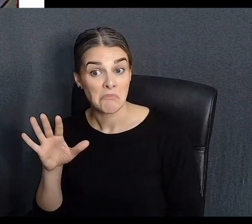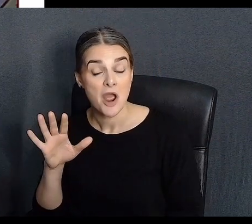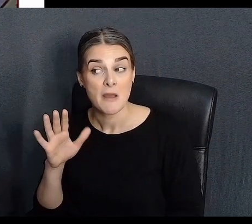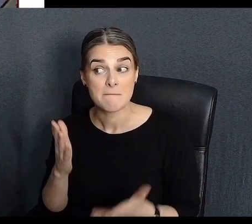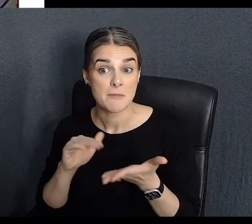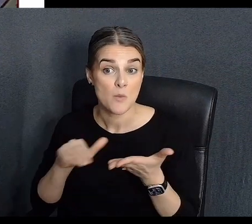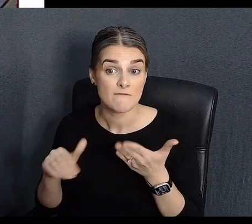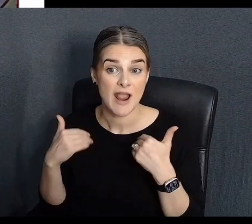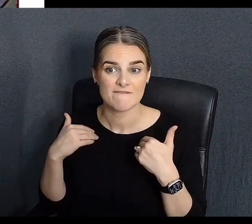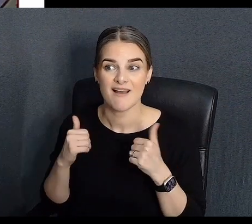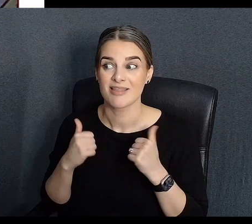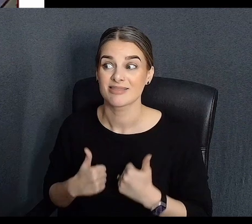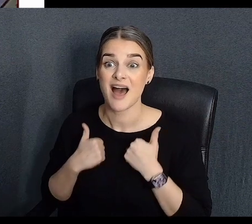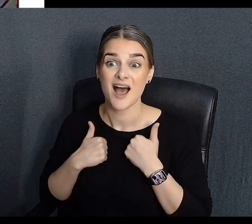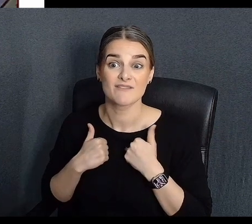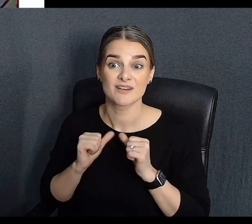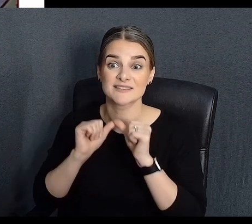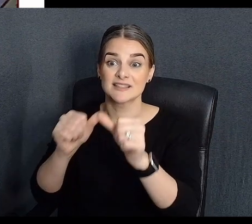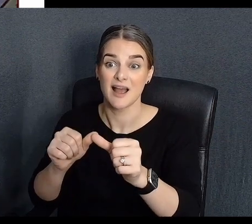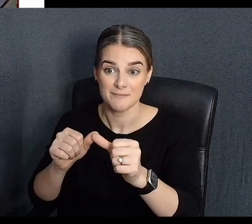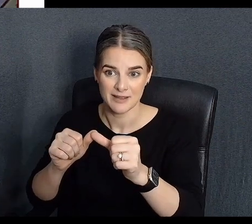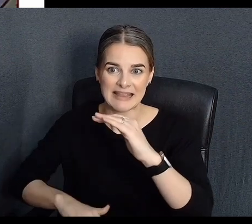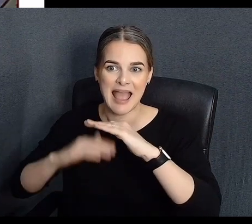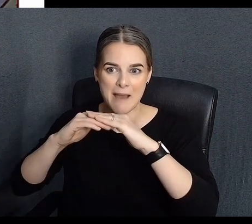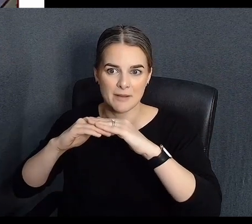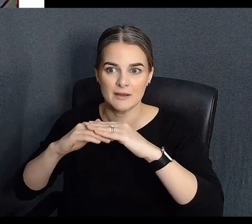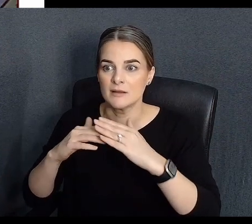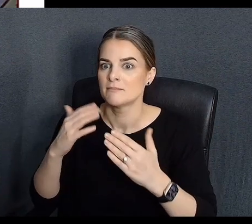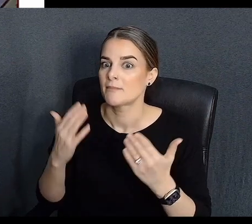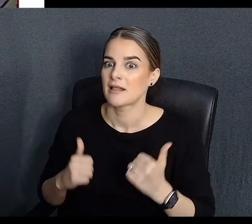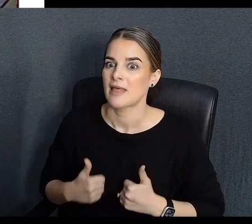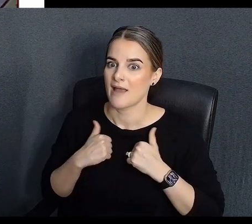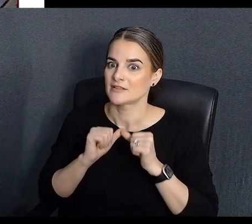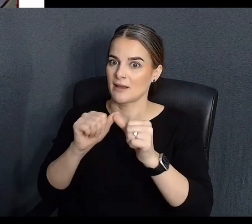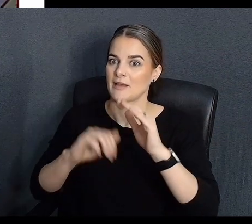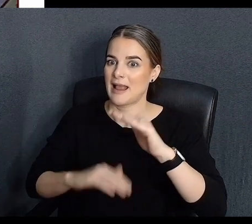And with a lifetime cap, that can be a little tricky, because a person might need that technology now,